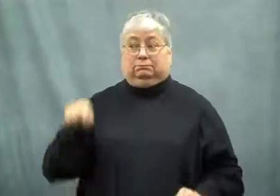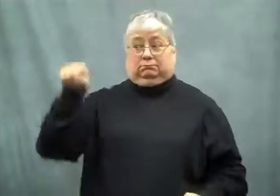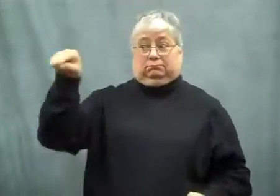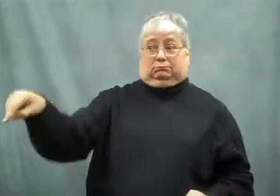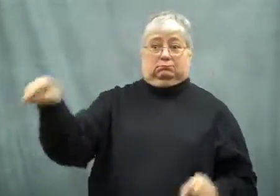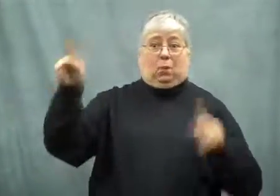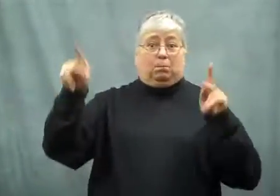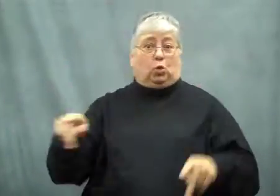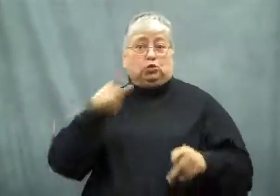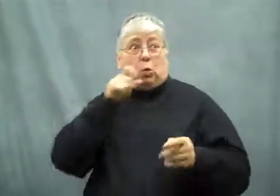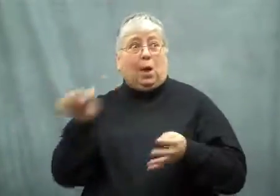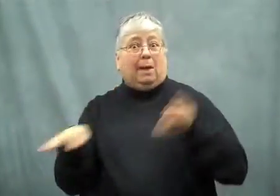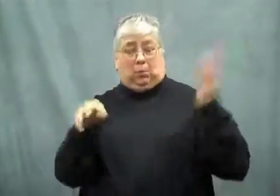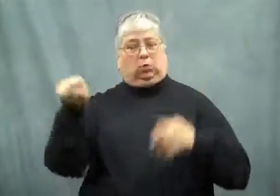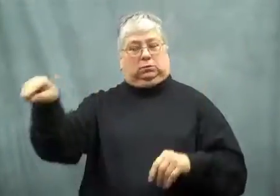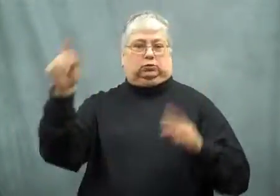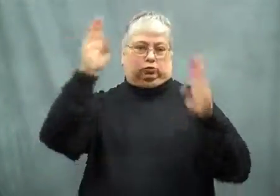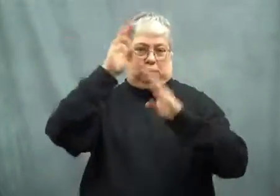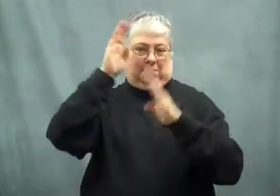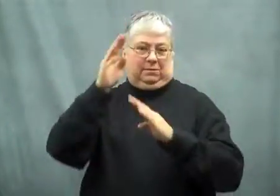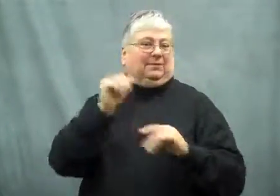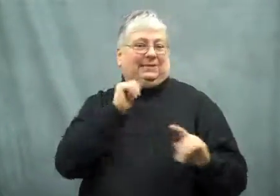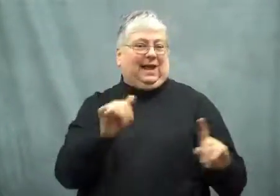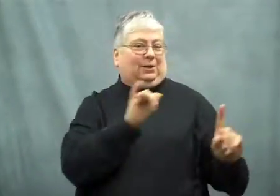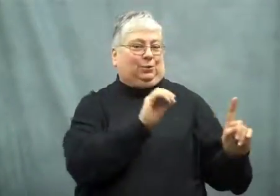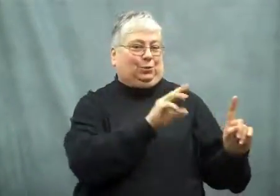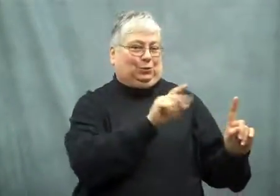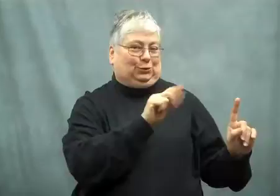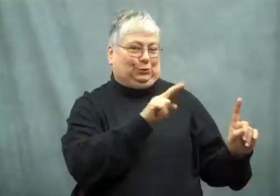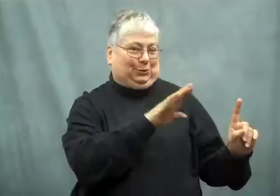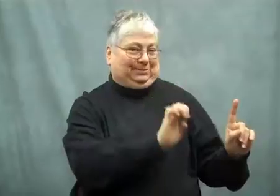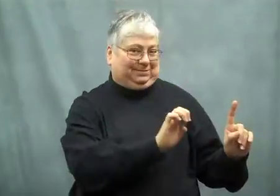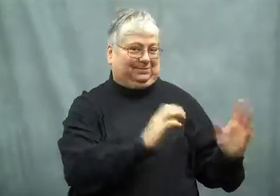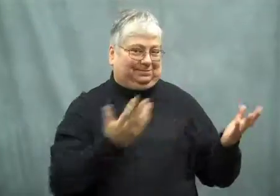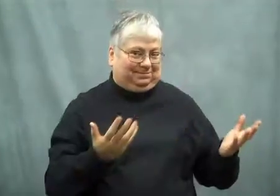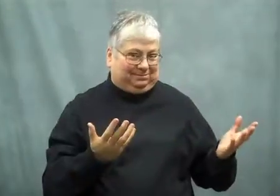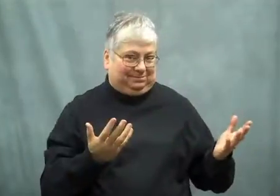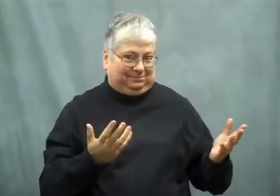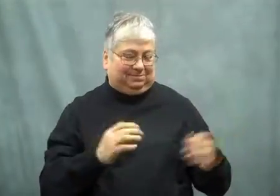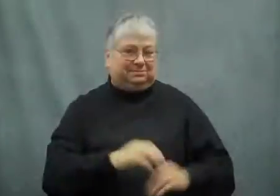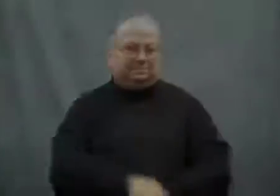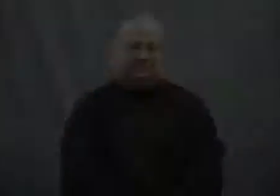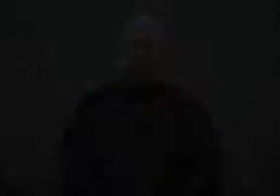The person who uploaded it is the one in trouble, not YouTube.